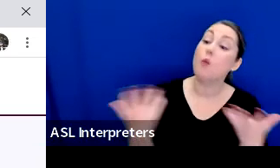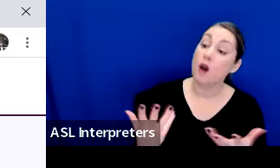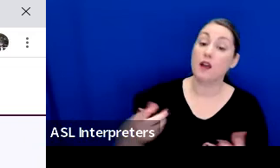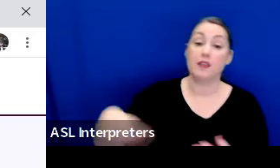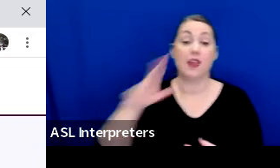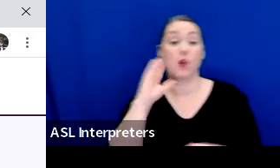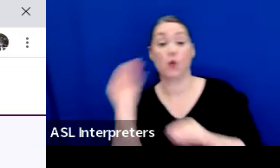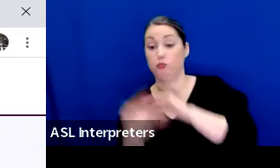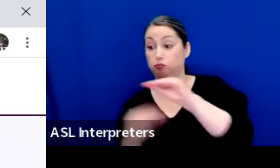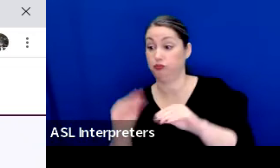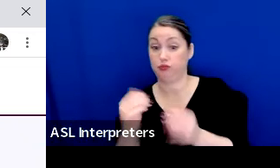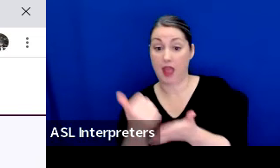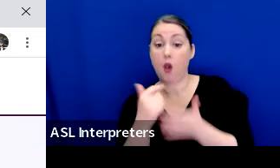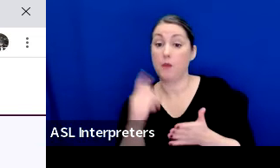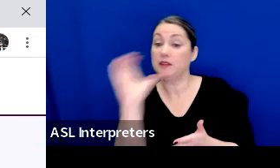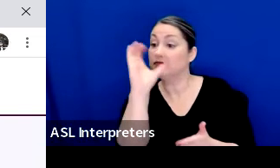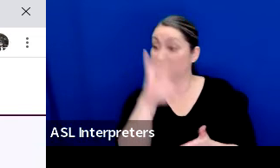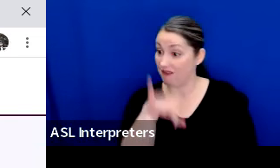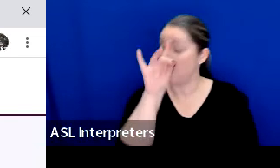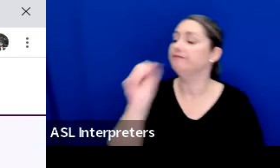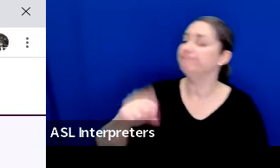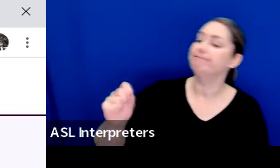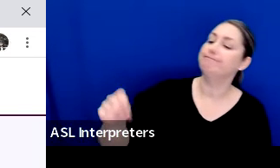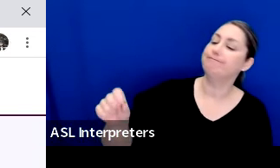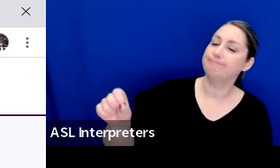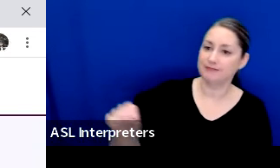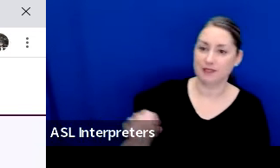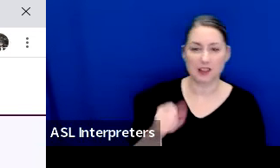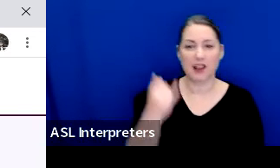Exactly, exactly. So if you didn't find a good one from a template or promoted first,